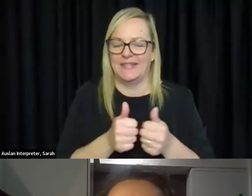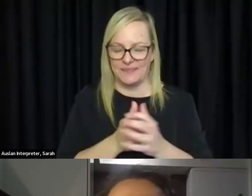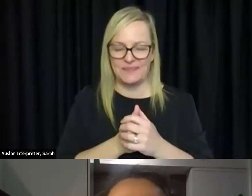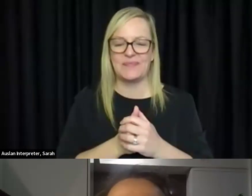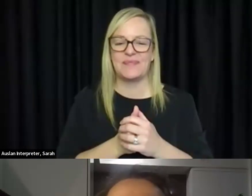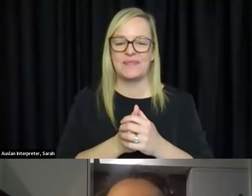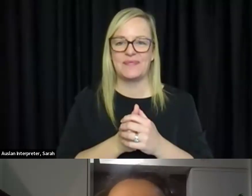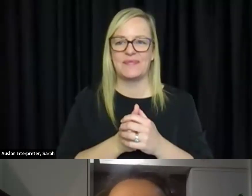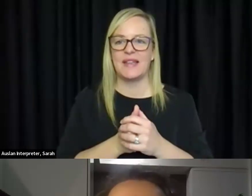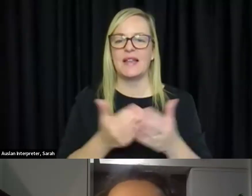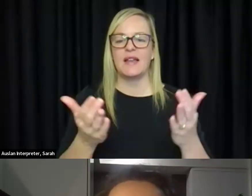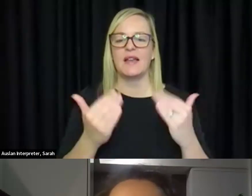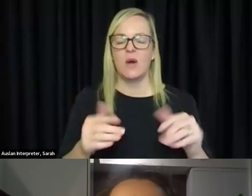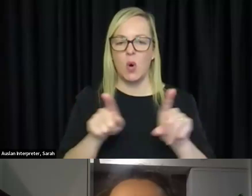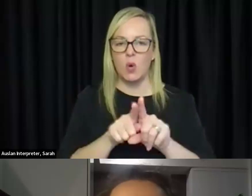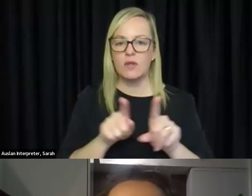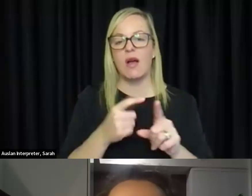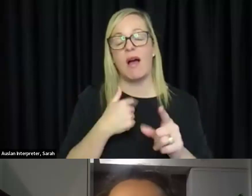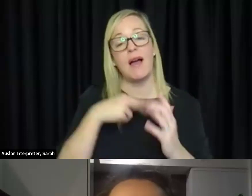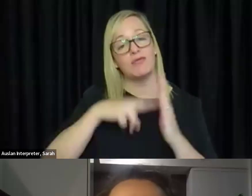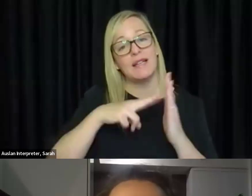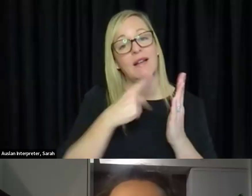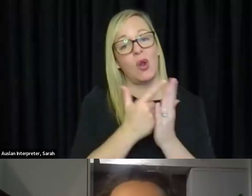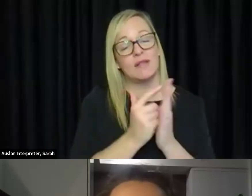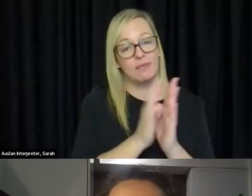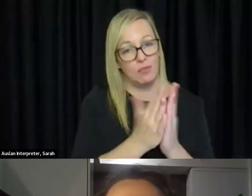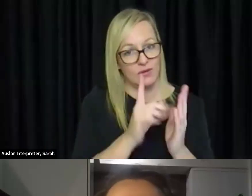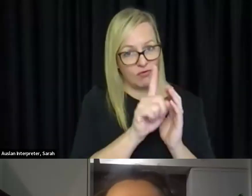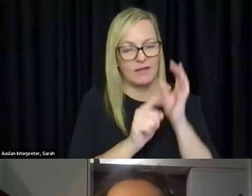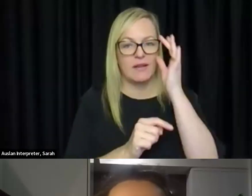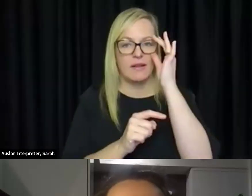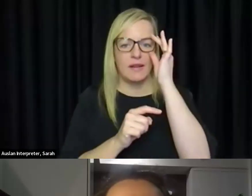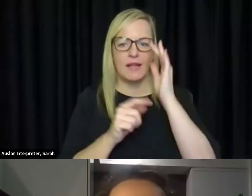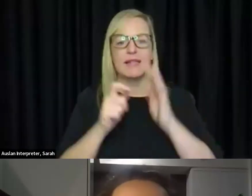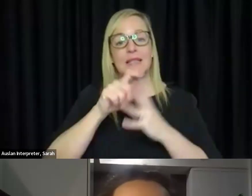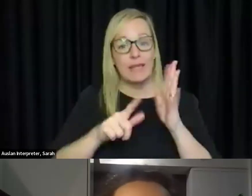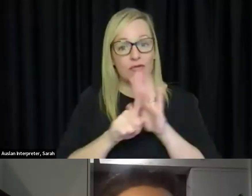to reading lots of books and talking about books and disability representation and drinking lots of